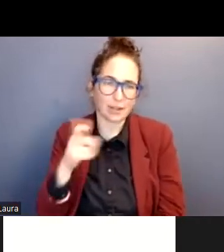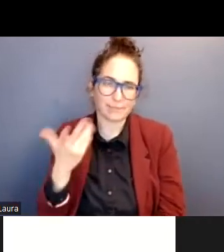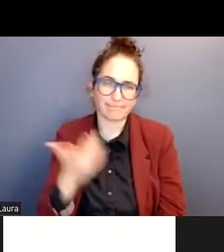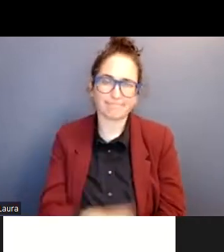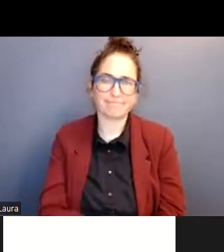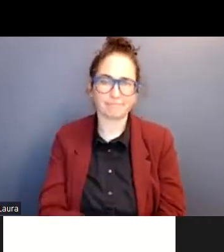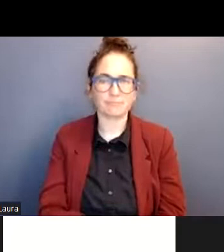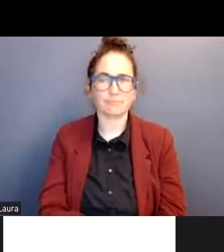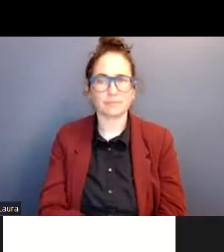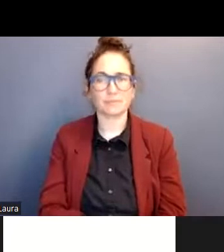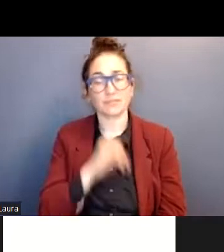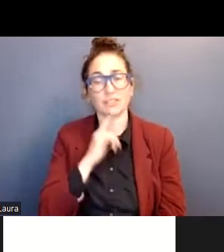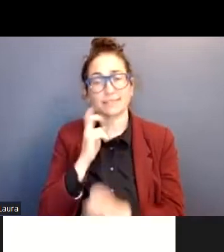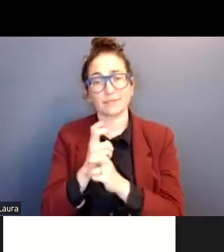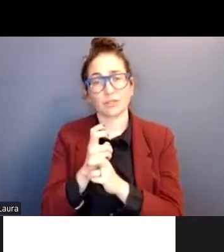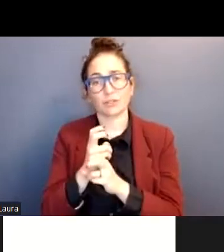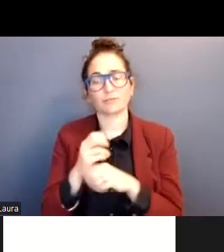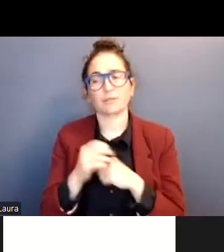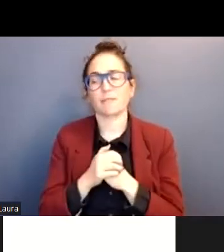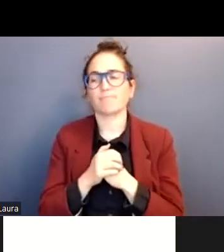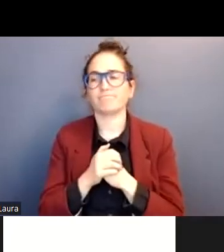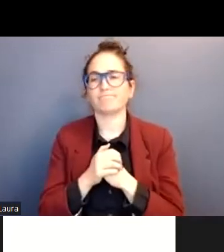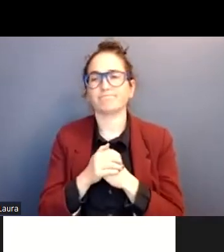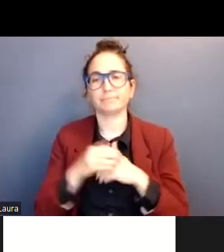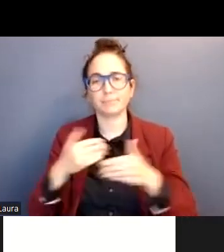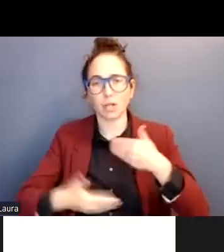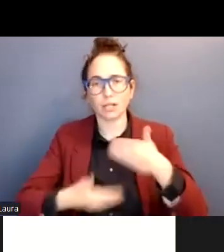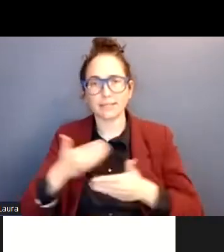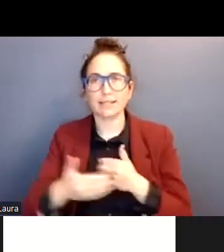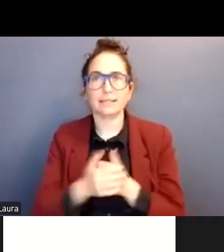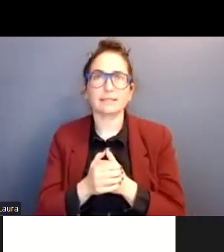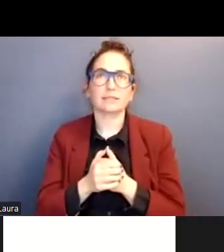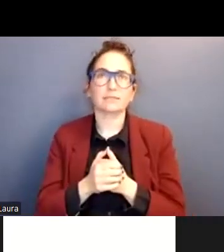is a very difficult process and, and hard to understand how it